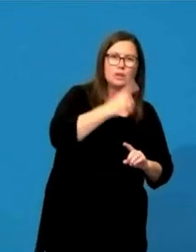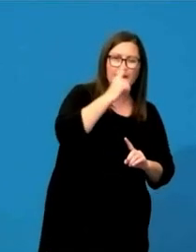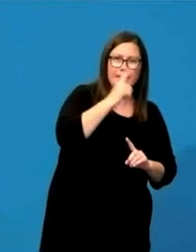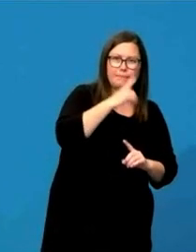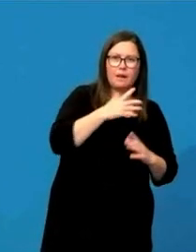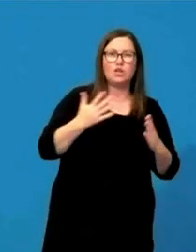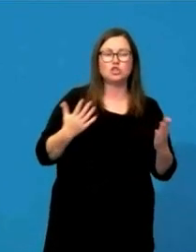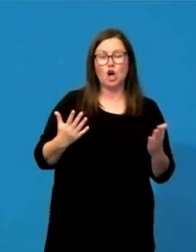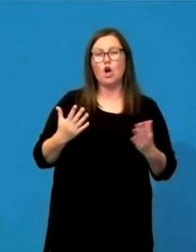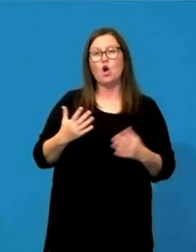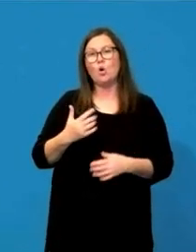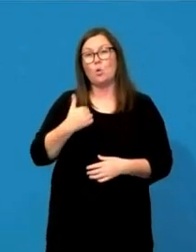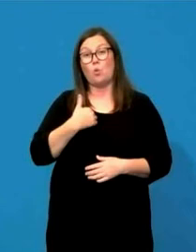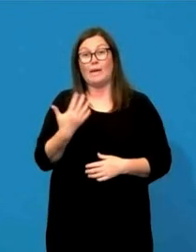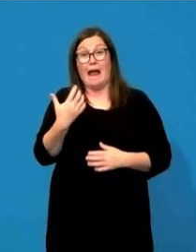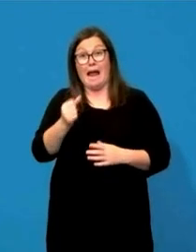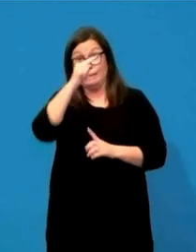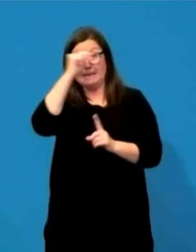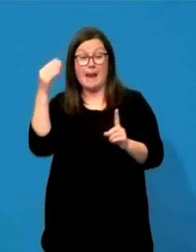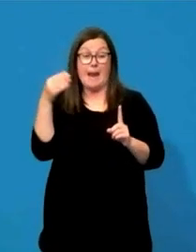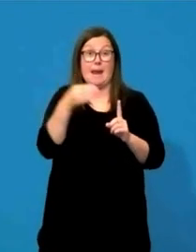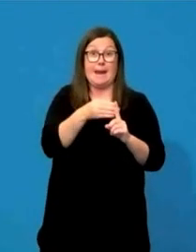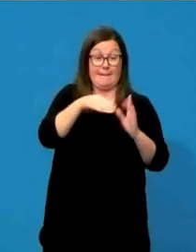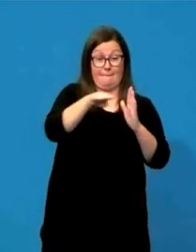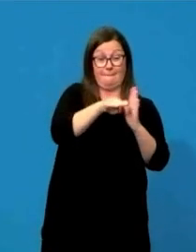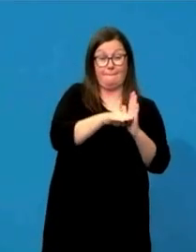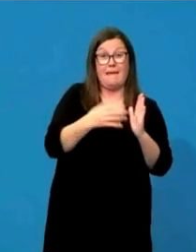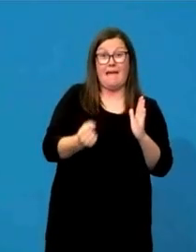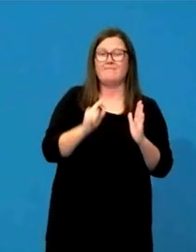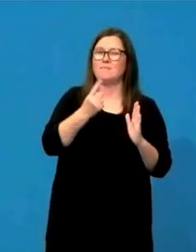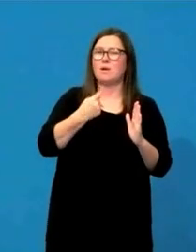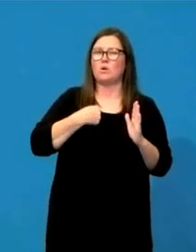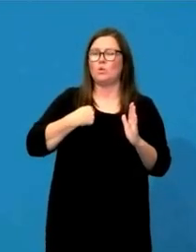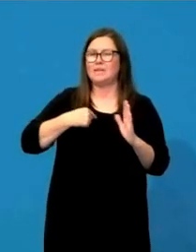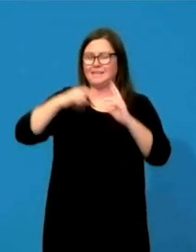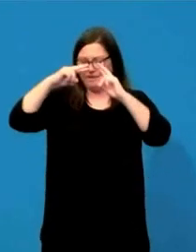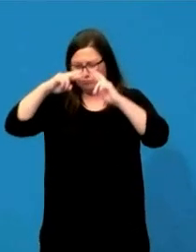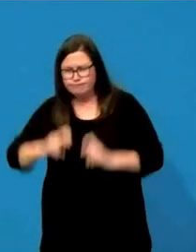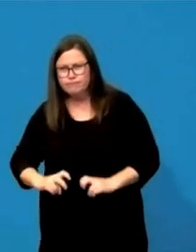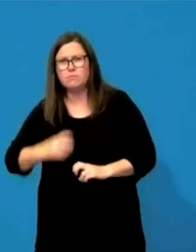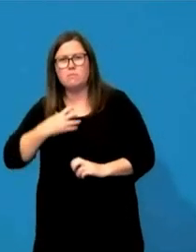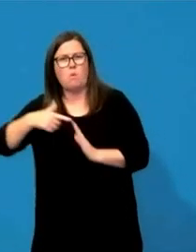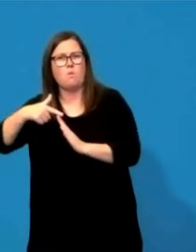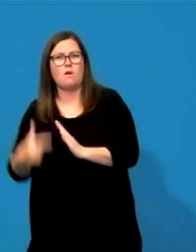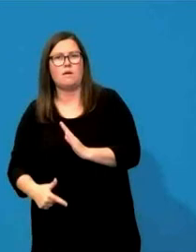us to do that. CHAIR: In your statement at paragraph 71 and following, you address the